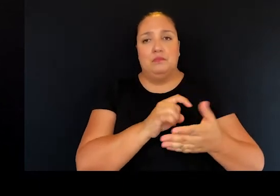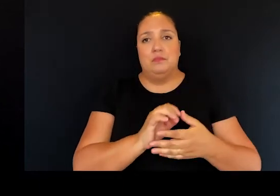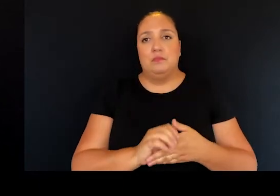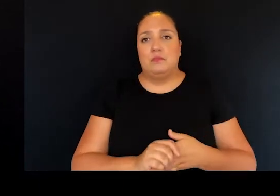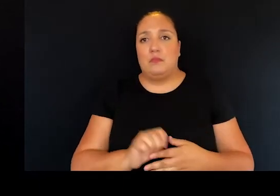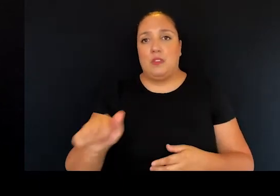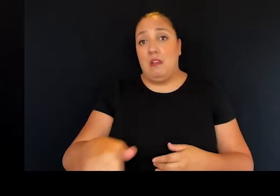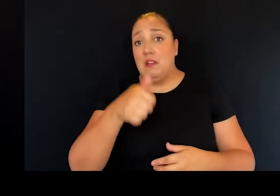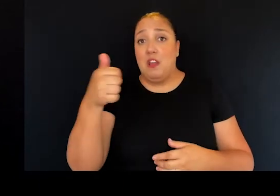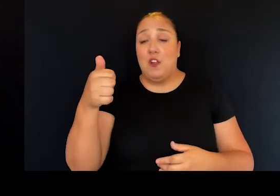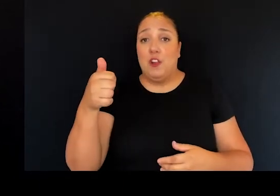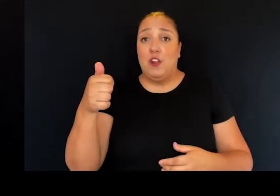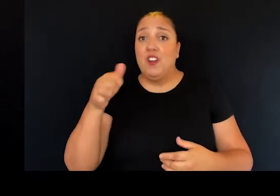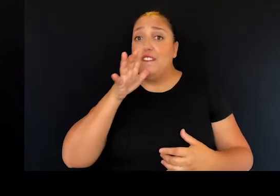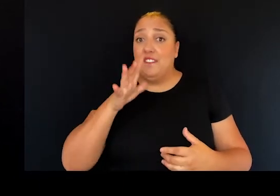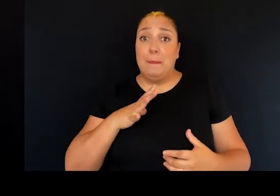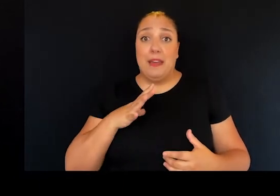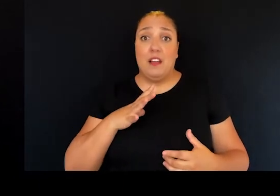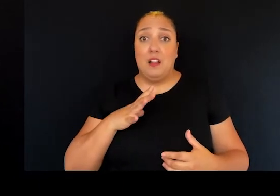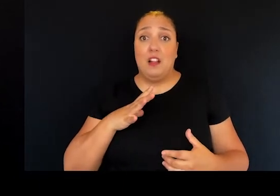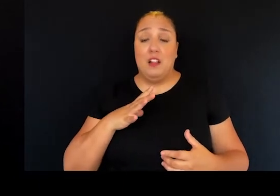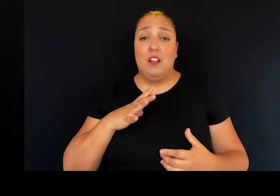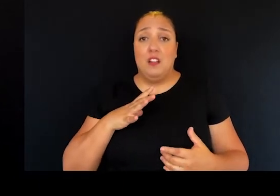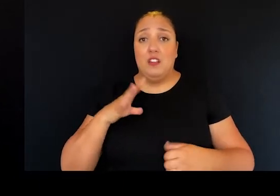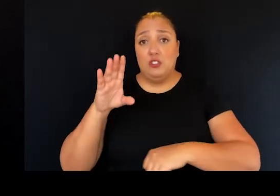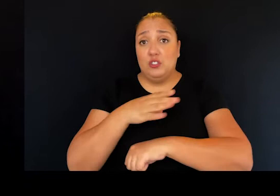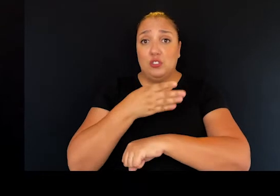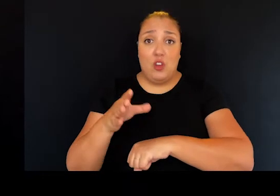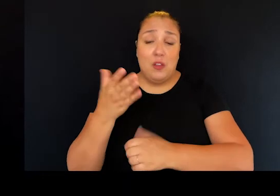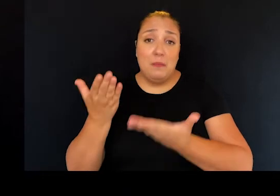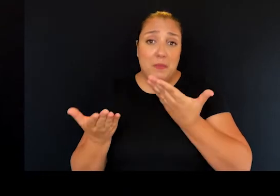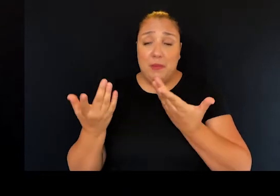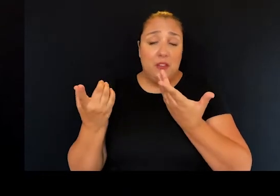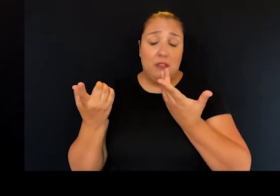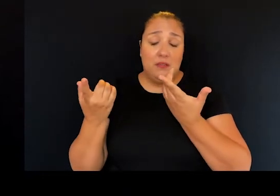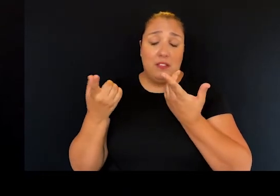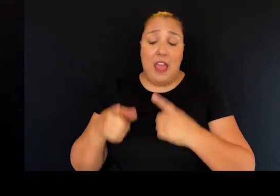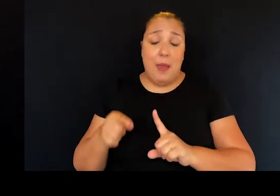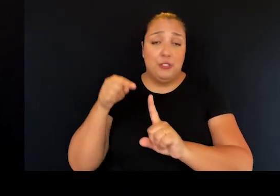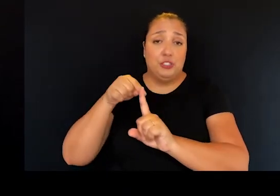female artist who happens to be black and very, very culturally popular.